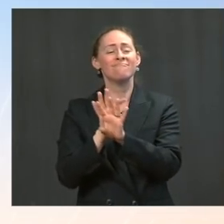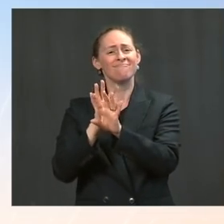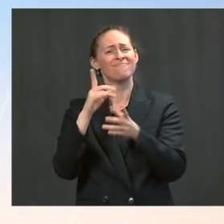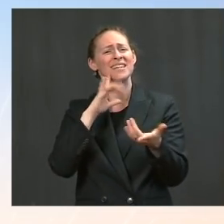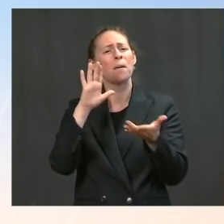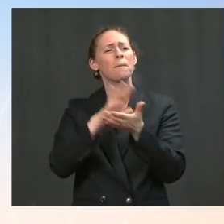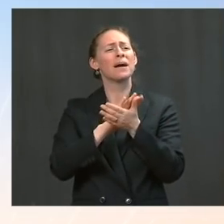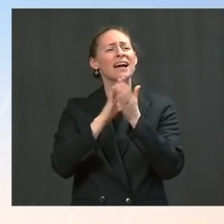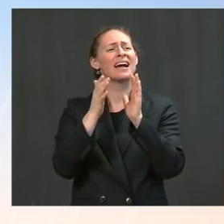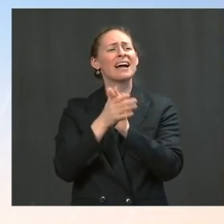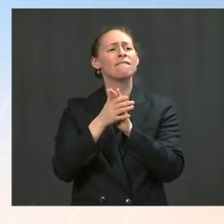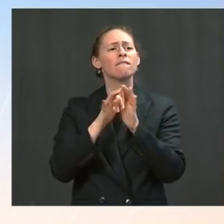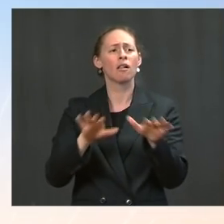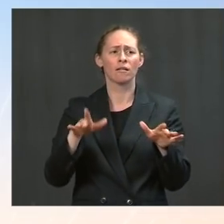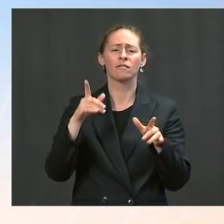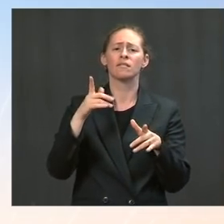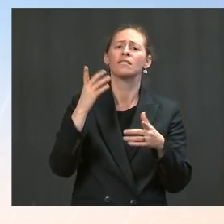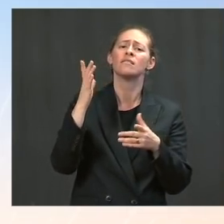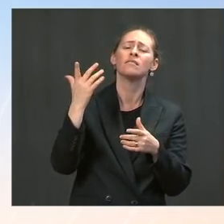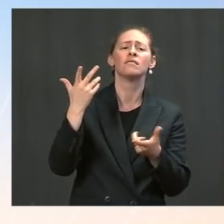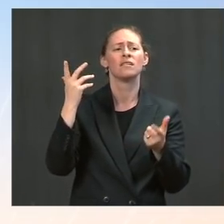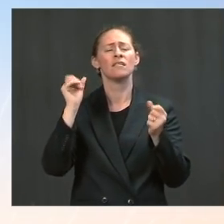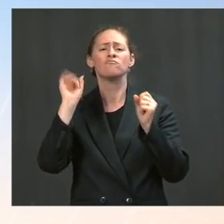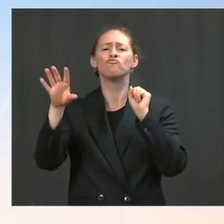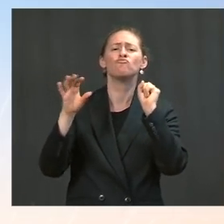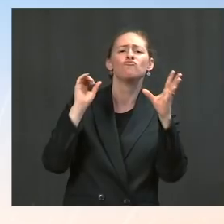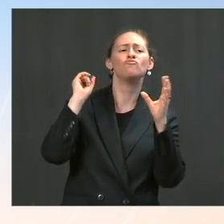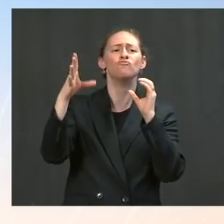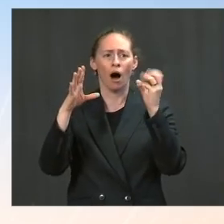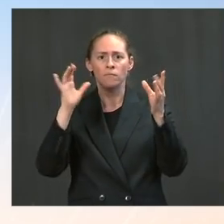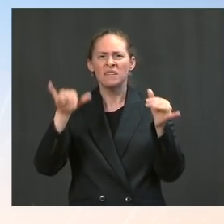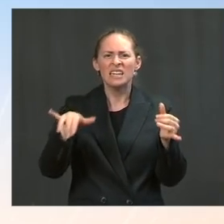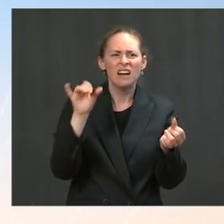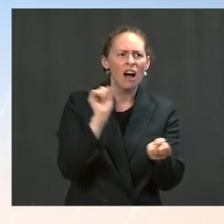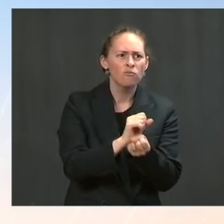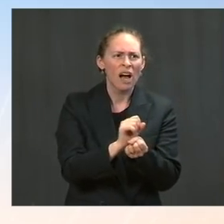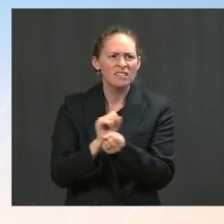but taken to a jail cell? Ms. Psaki: Well, April, first, he --